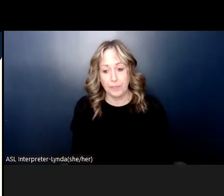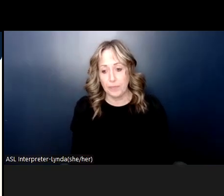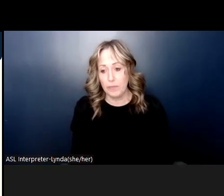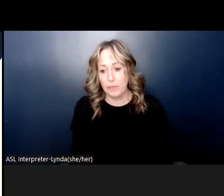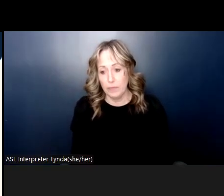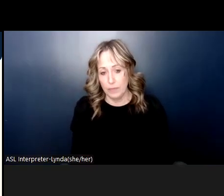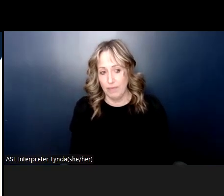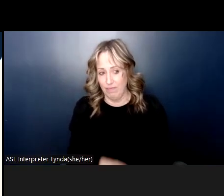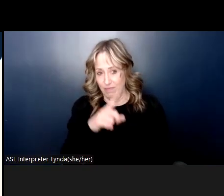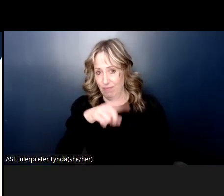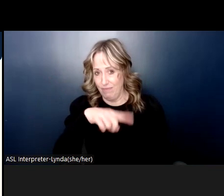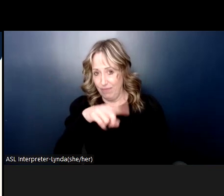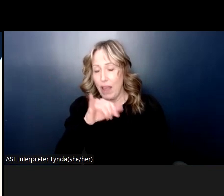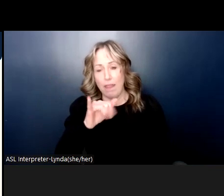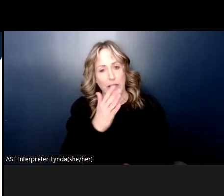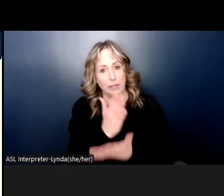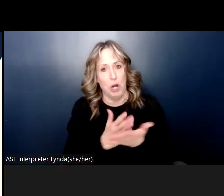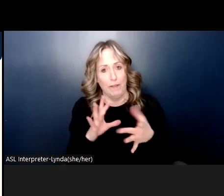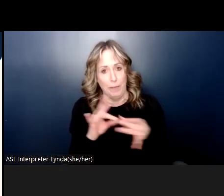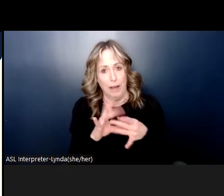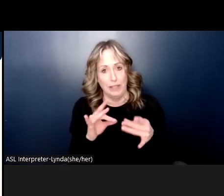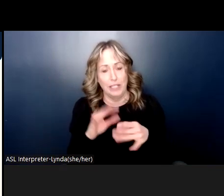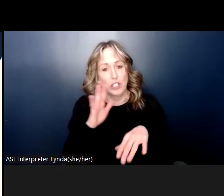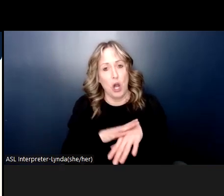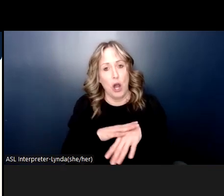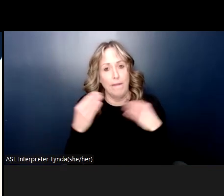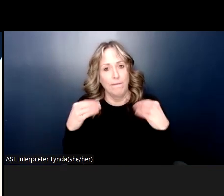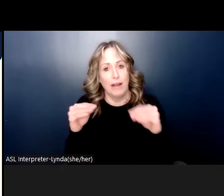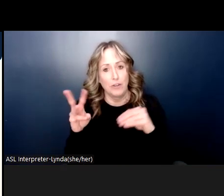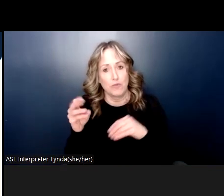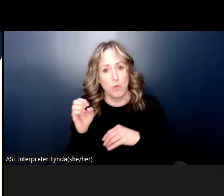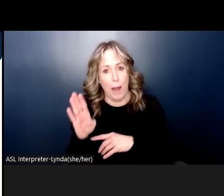This is part of the message that is on your web as far as the scheduling of payments.